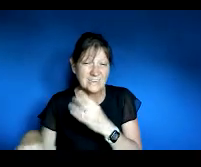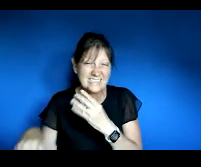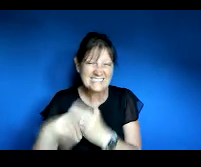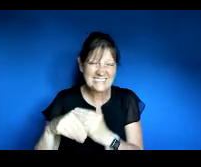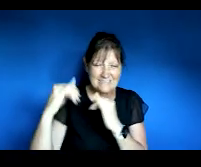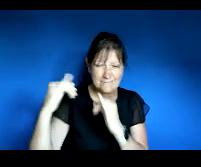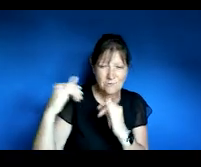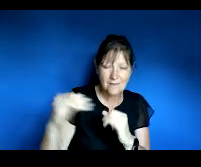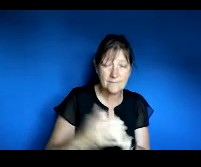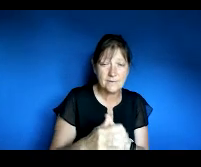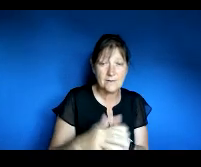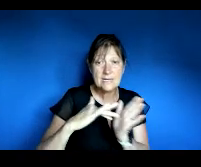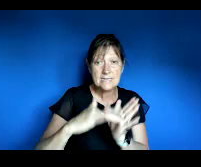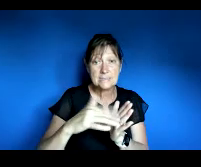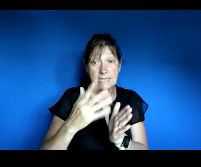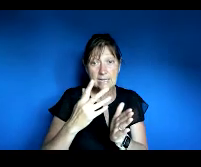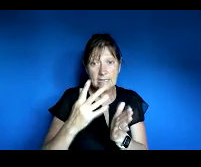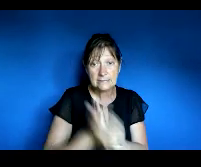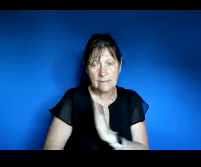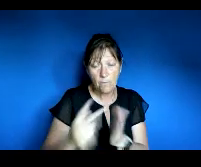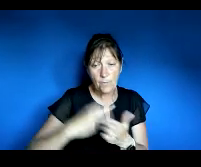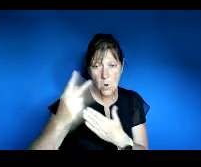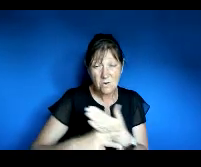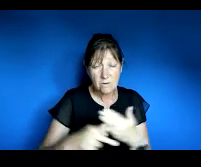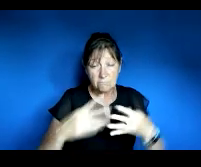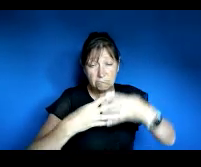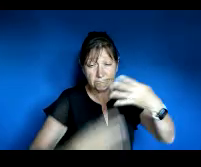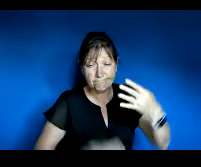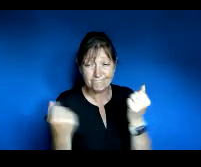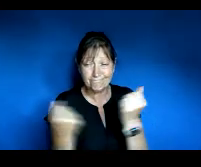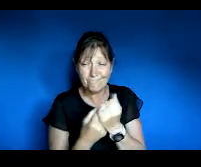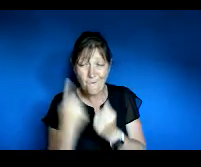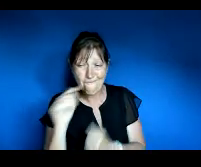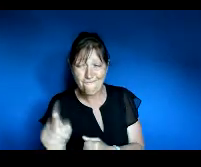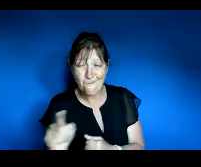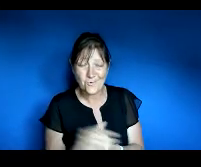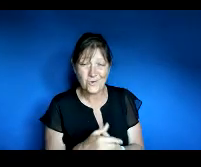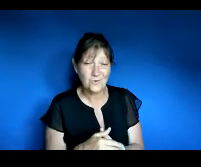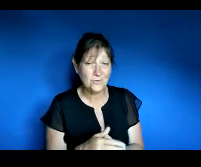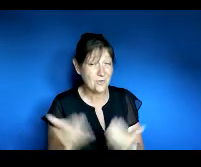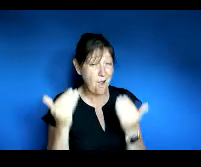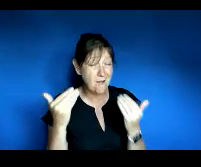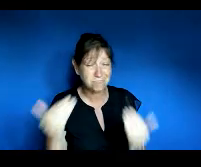the study skills, there are a lot of resources. So just don't hesitate to ask for help